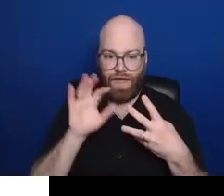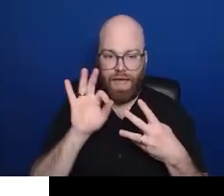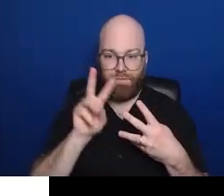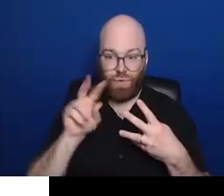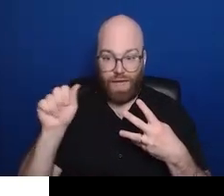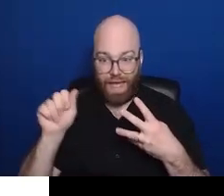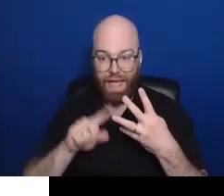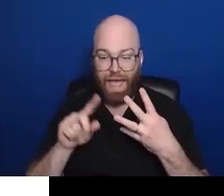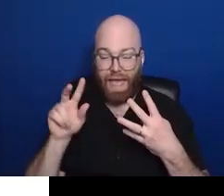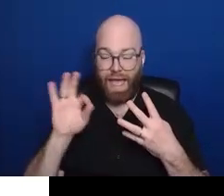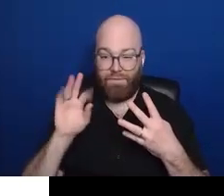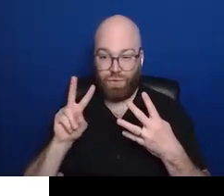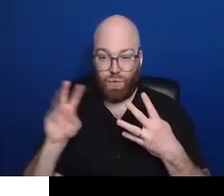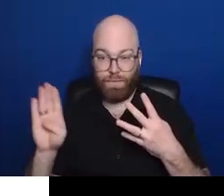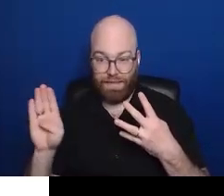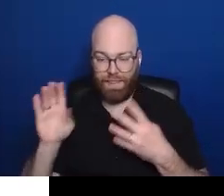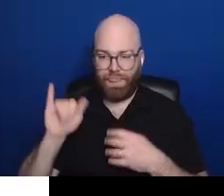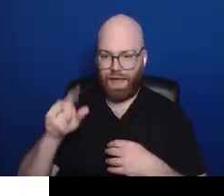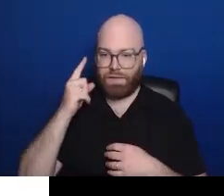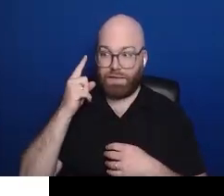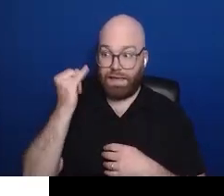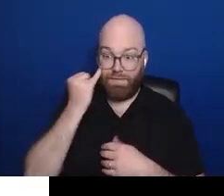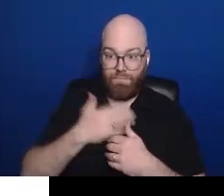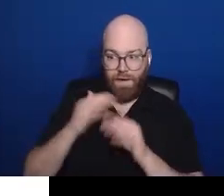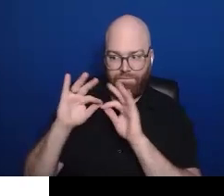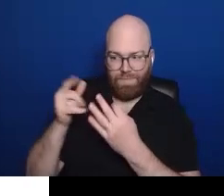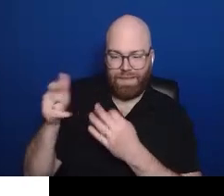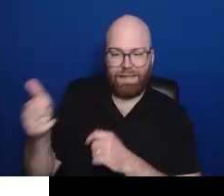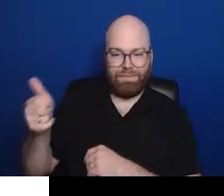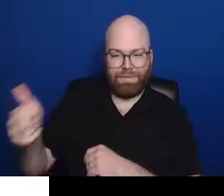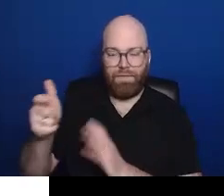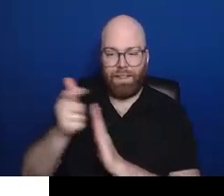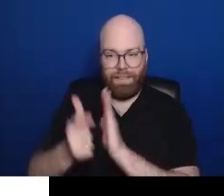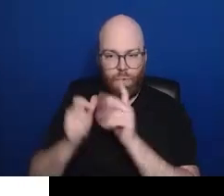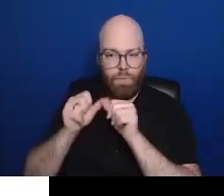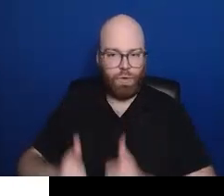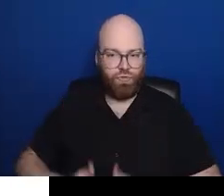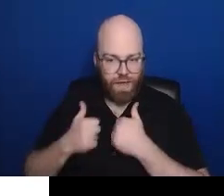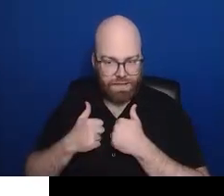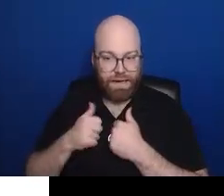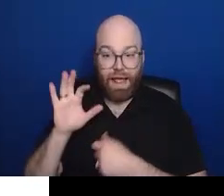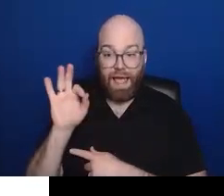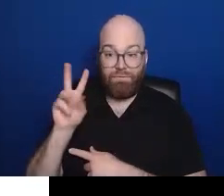those are for legal permanent residents, family members. F2A is for the spouse of a legal permanent resident